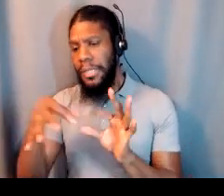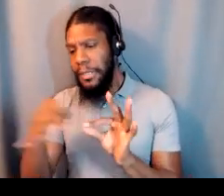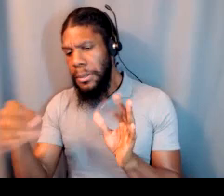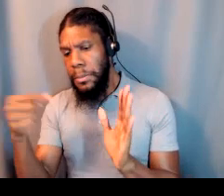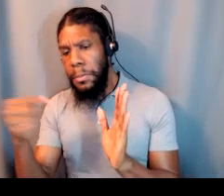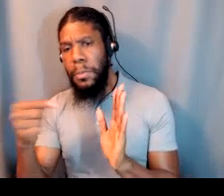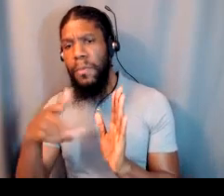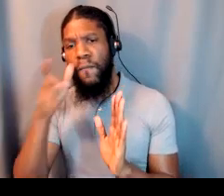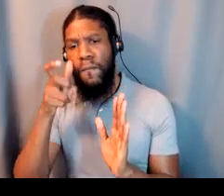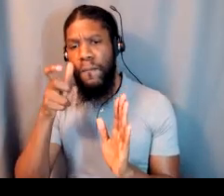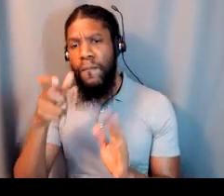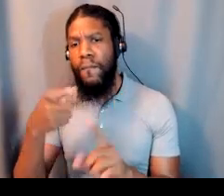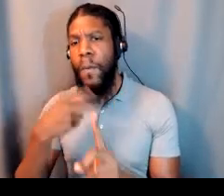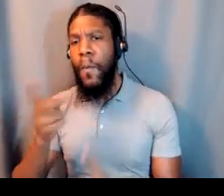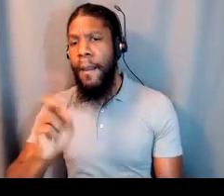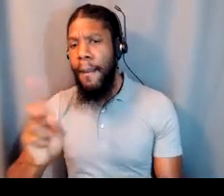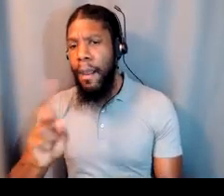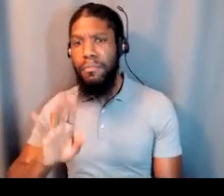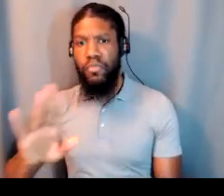Or approaching it as the reader: "Your reader may benefit